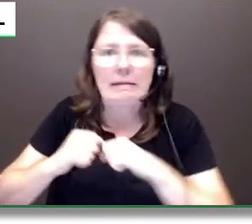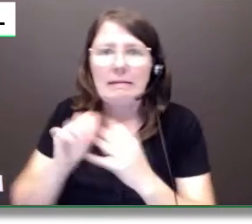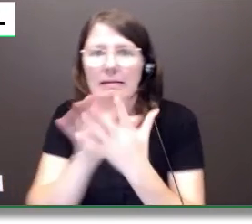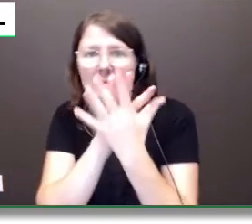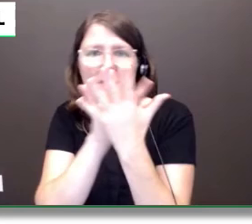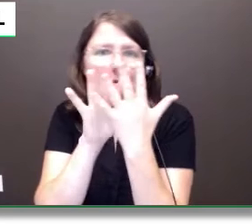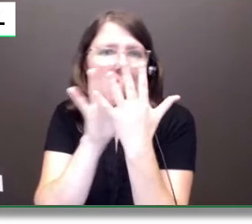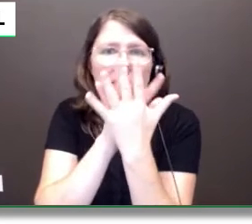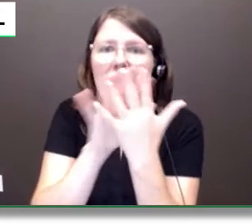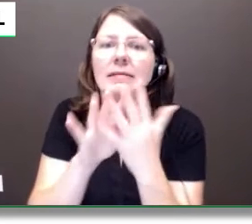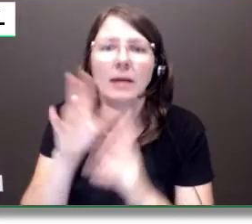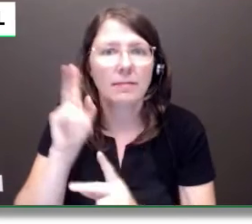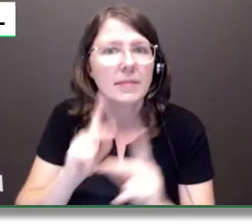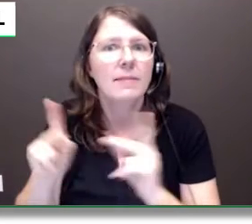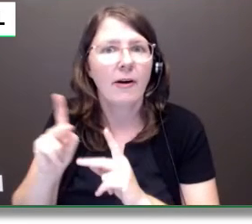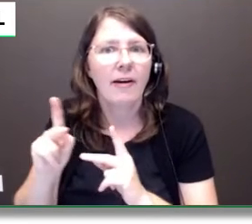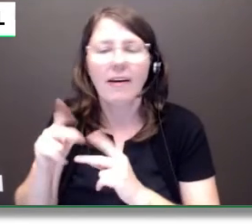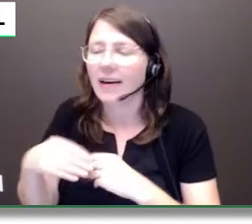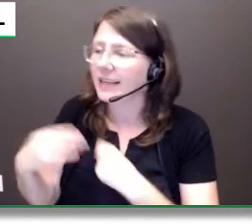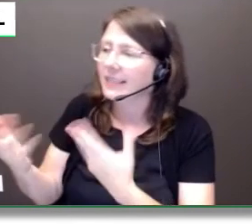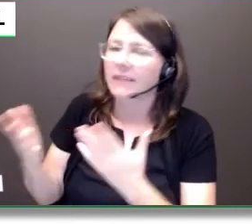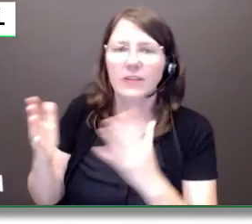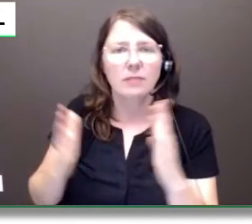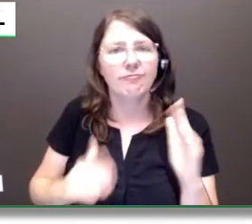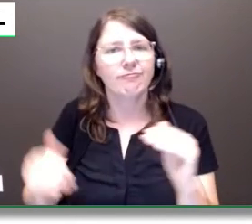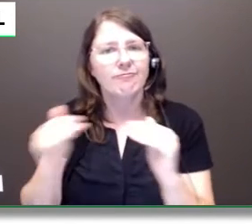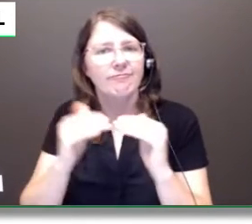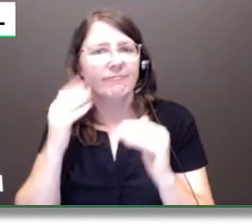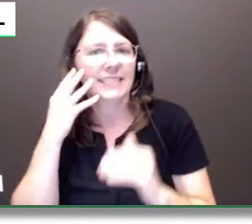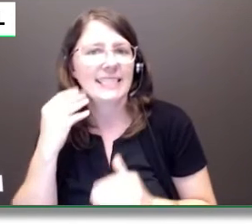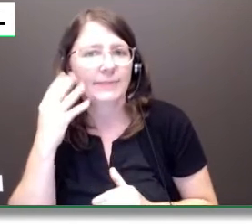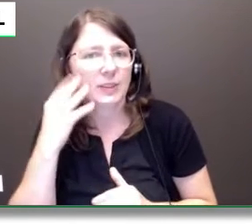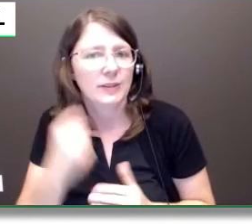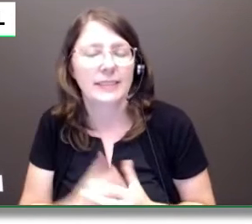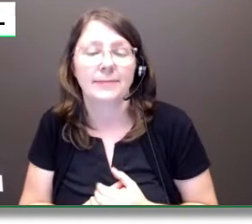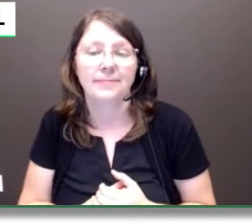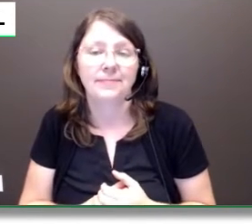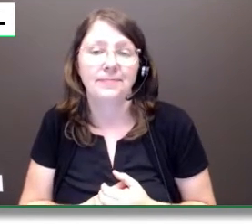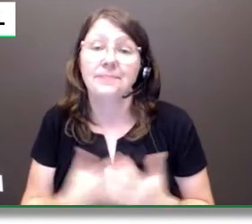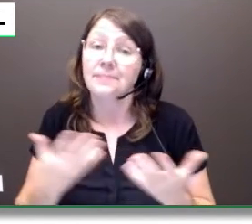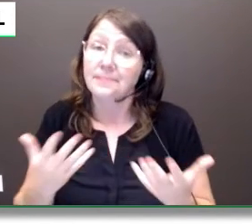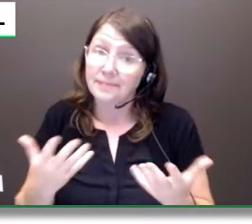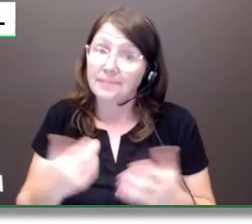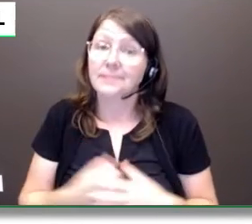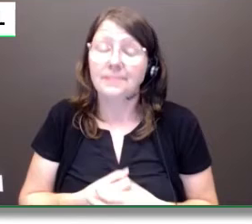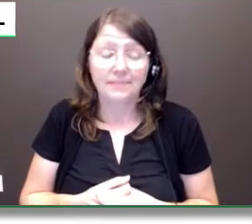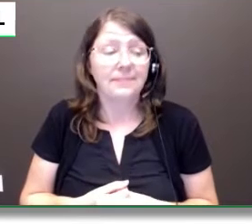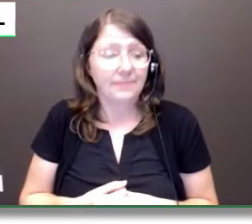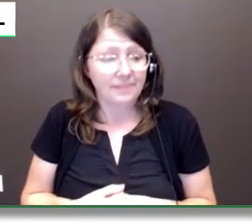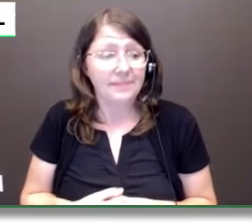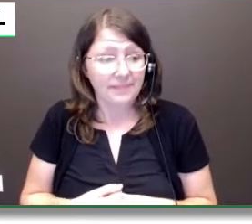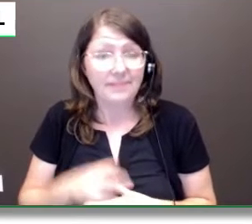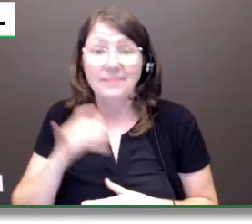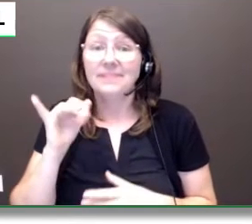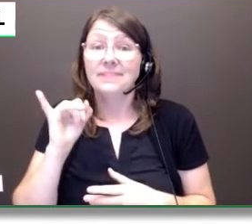really important. So yeah the large education piece is going to build that sense of community and build that sense of wilderness